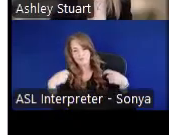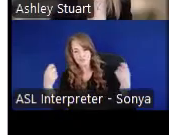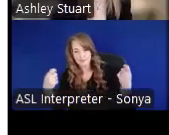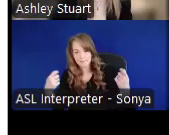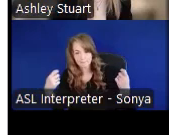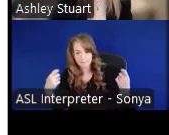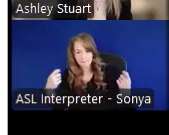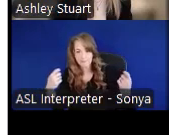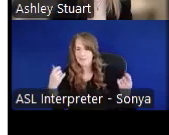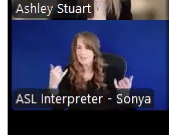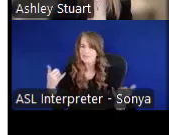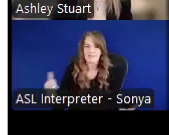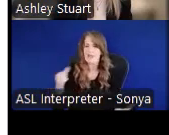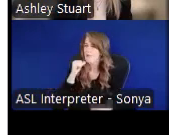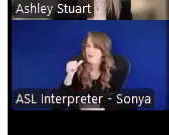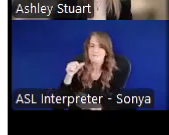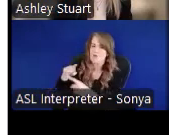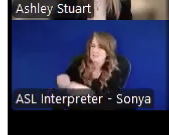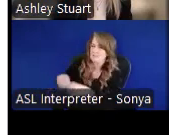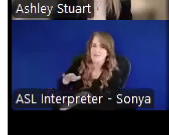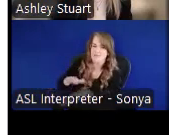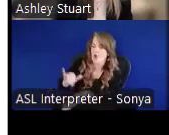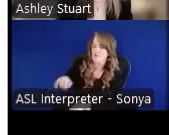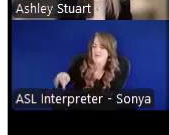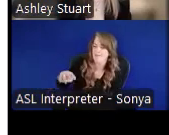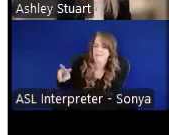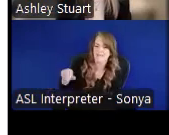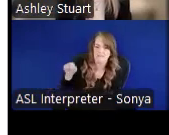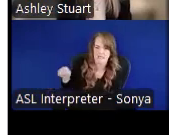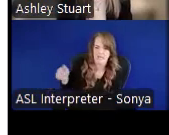on this external motivator of ordering the pizza. Was it